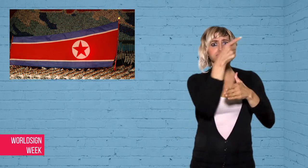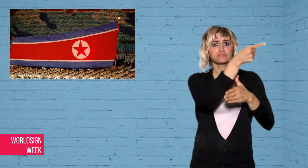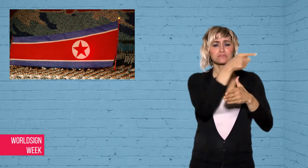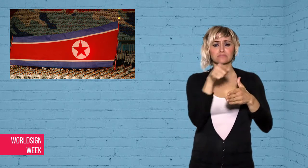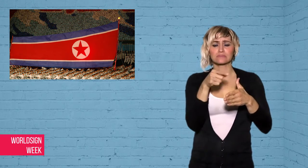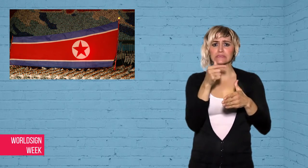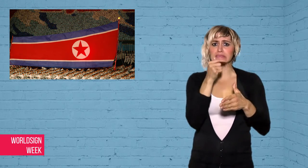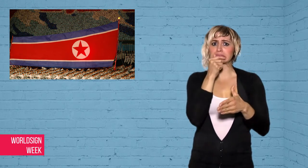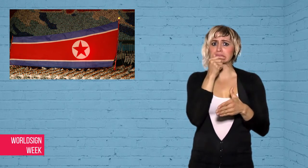sea.